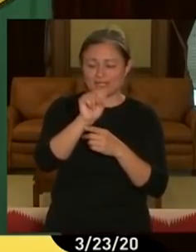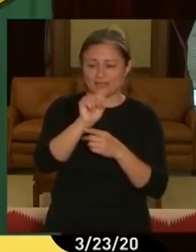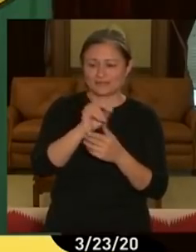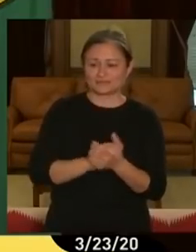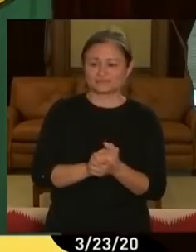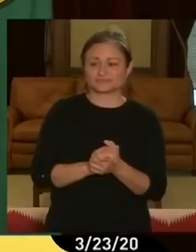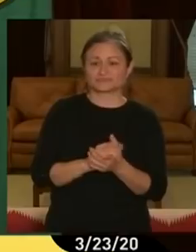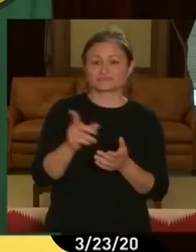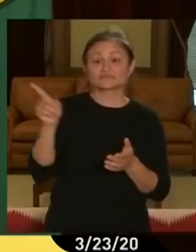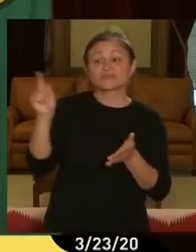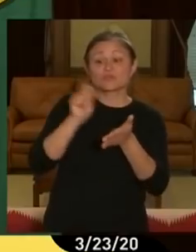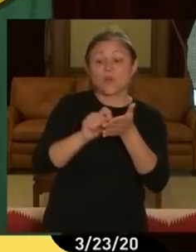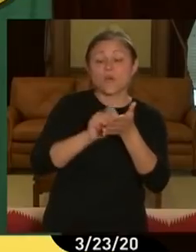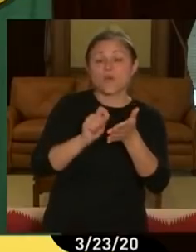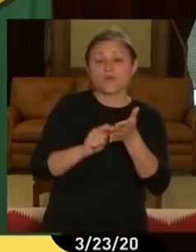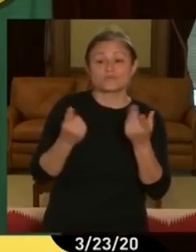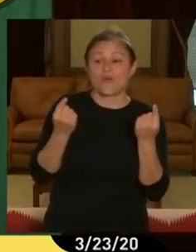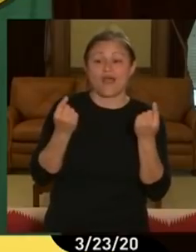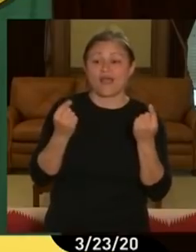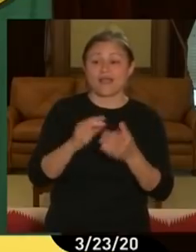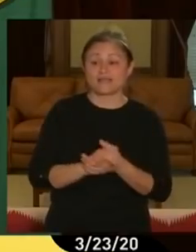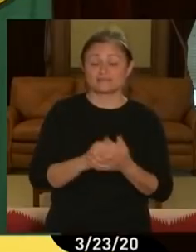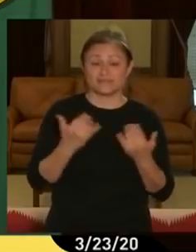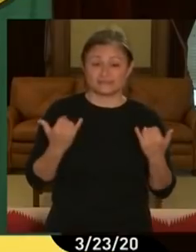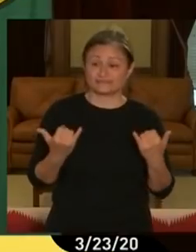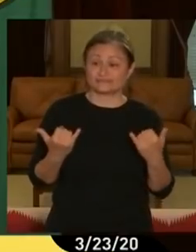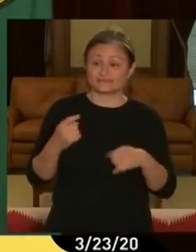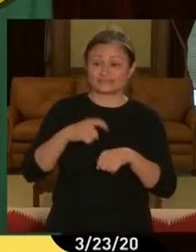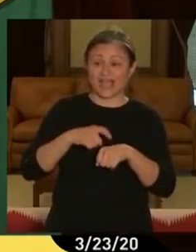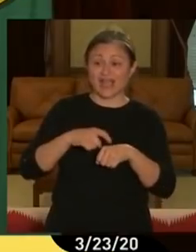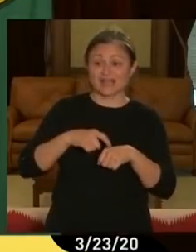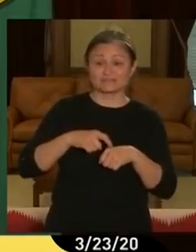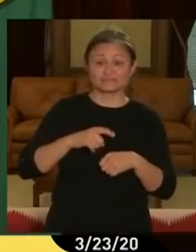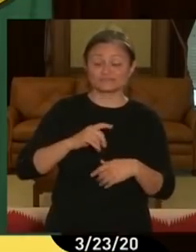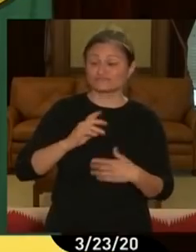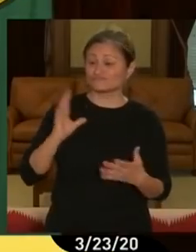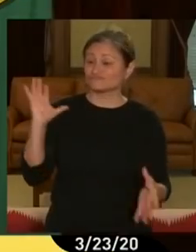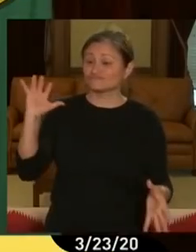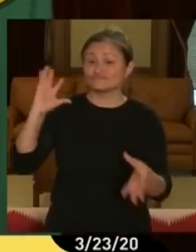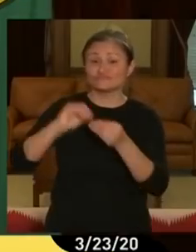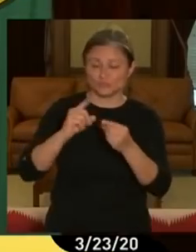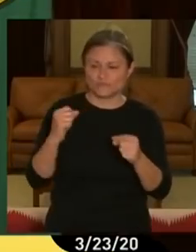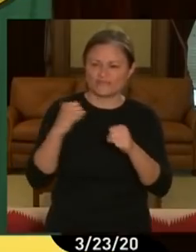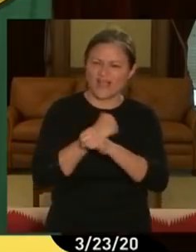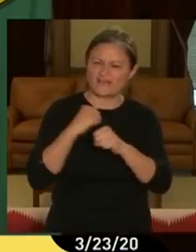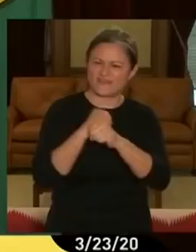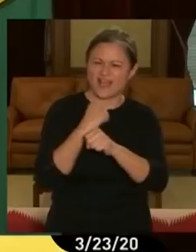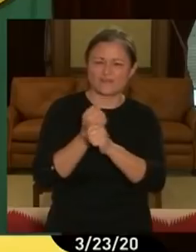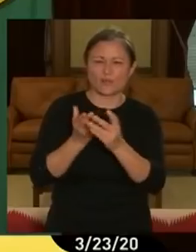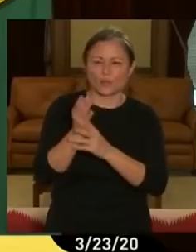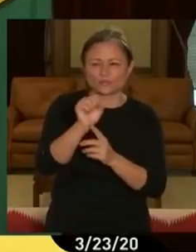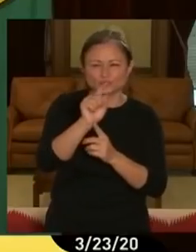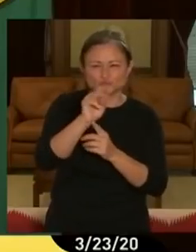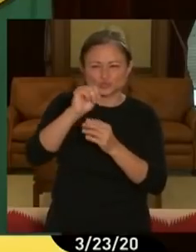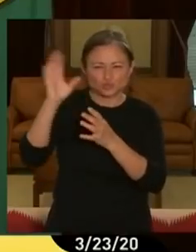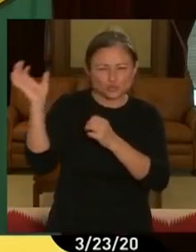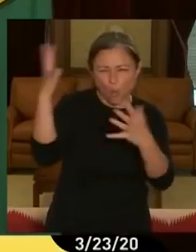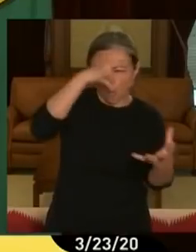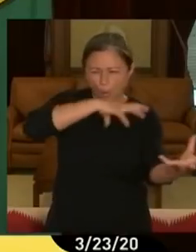I REMIND YOU OF THE WORK OF ONE OF OUR GREAT POETS WALT WHITMAN. HE WROTE OF THE COURAGE OF